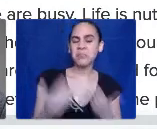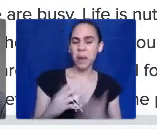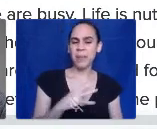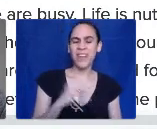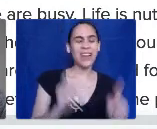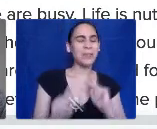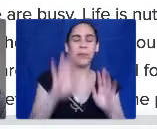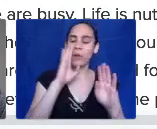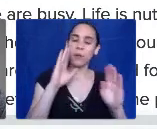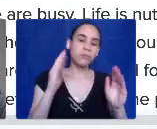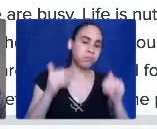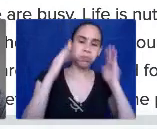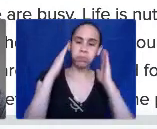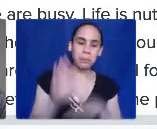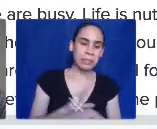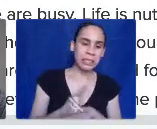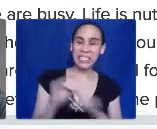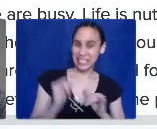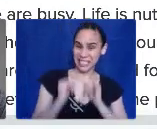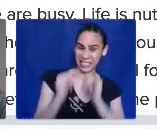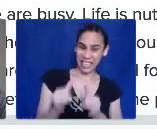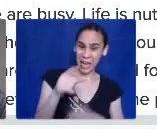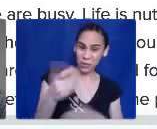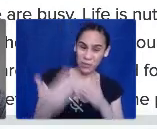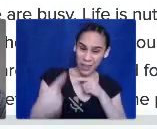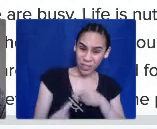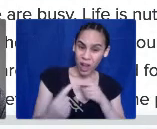just like you're having a hard time with pandemic and workers at jobs and recruiters